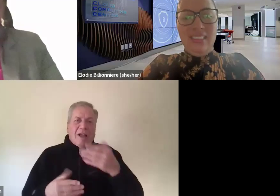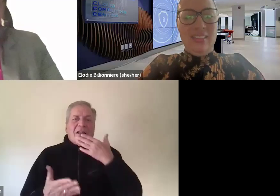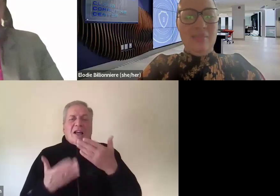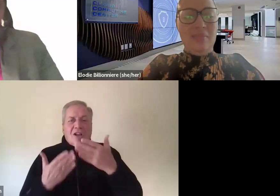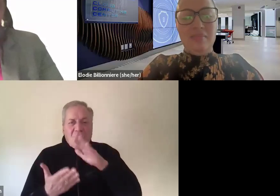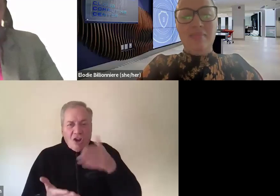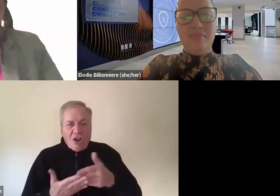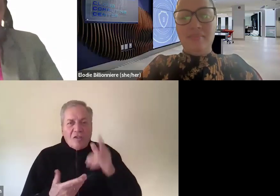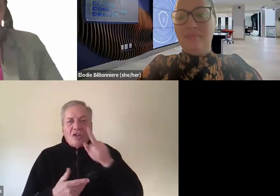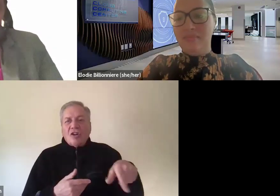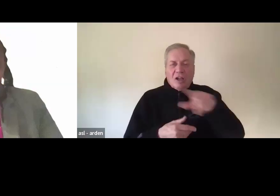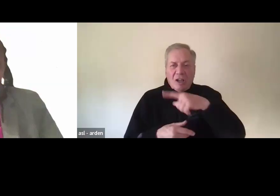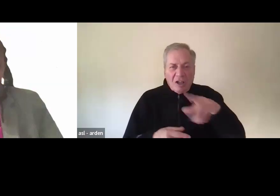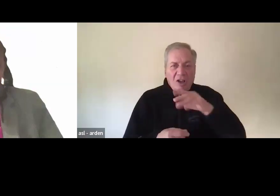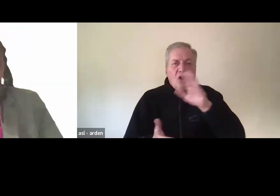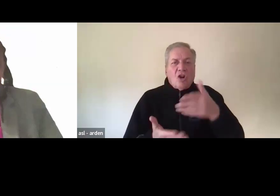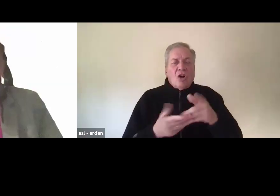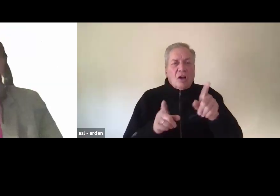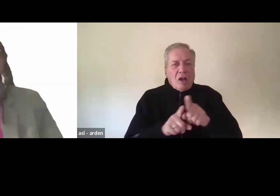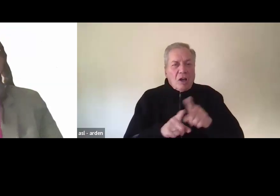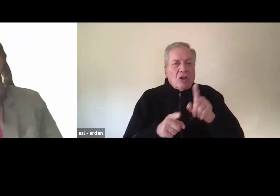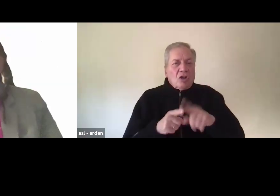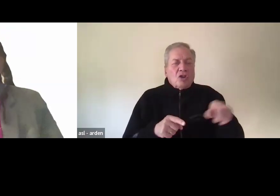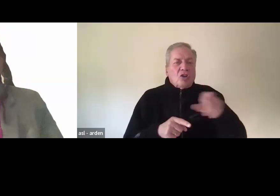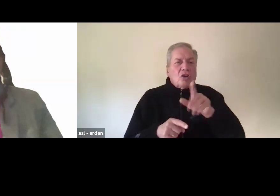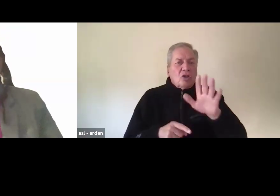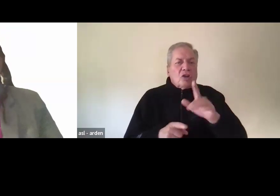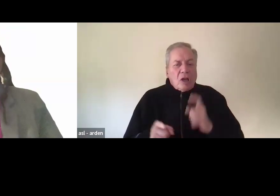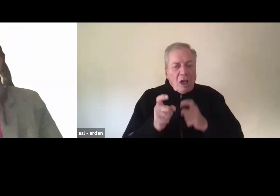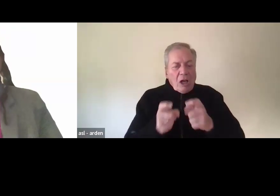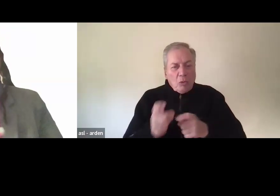Thank you so much again to our panelists and to everyone who contributed